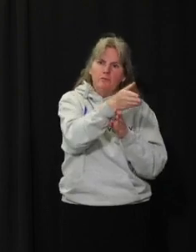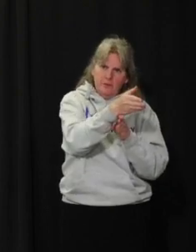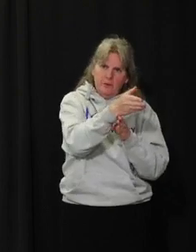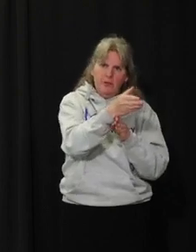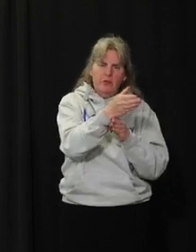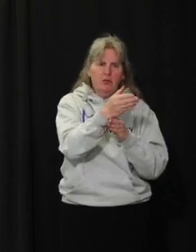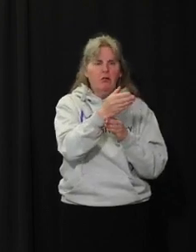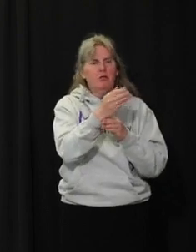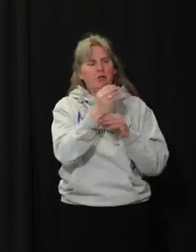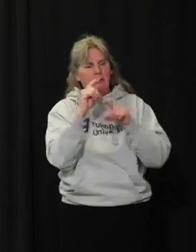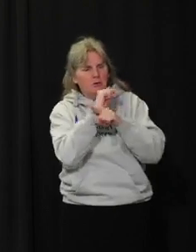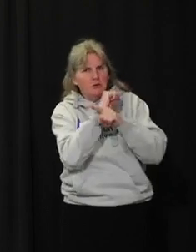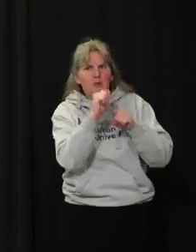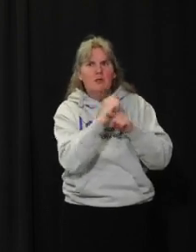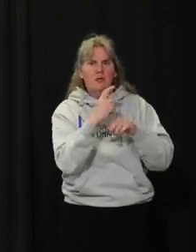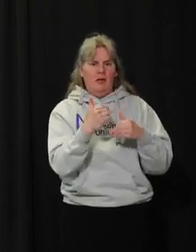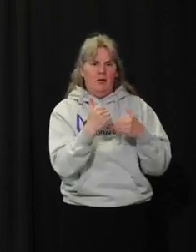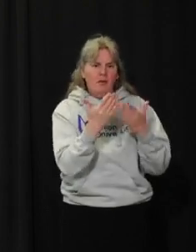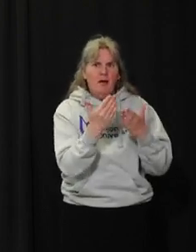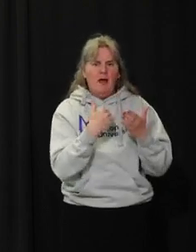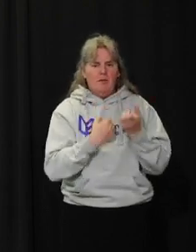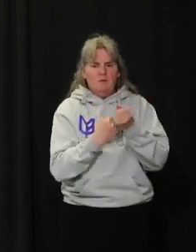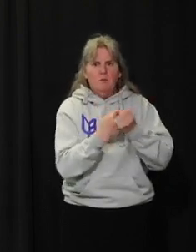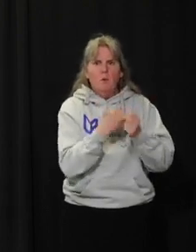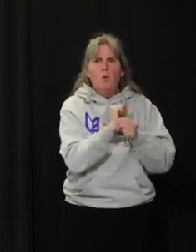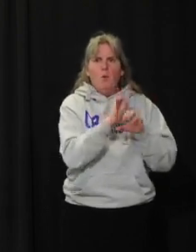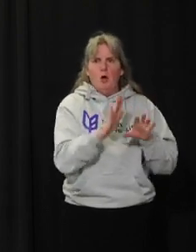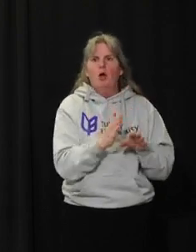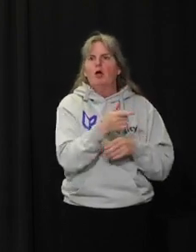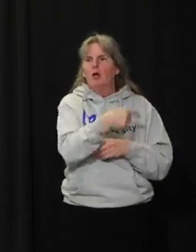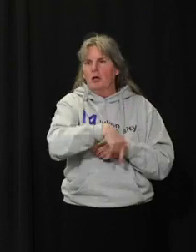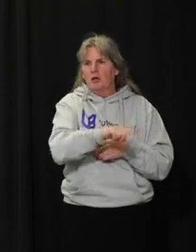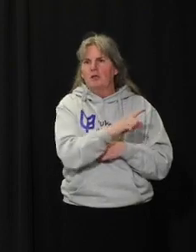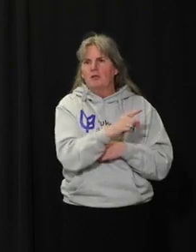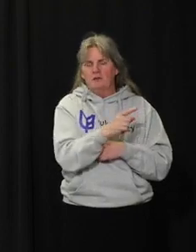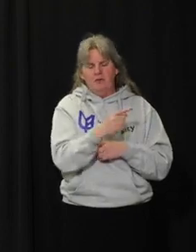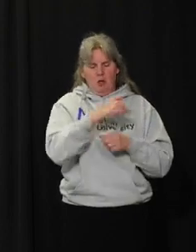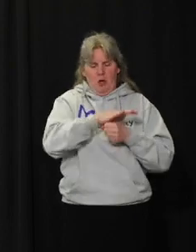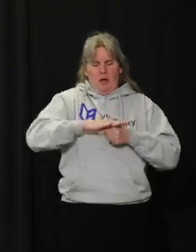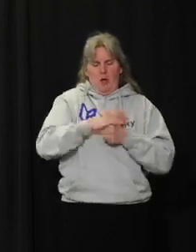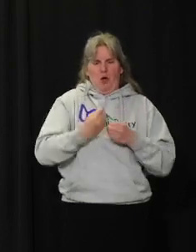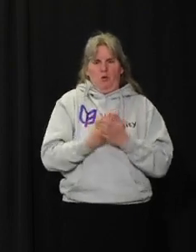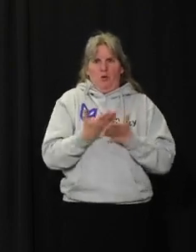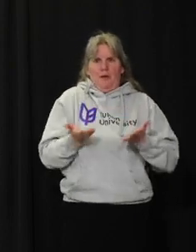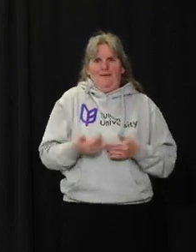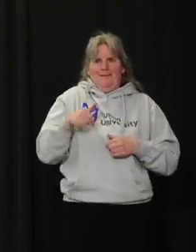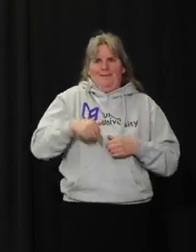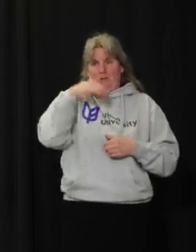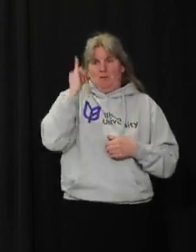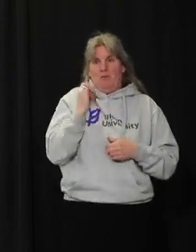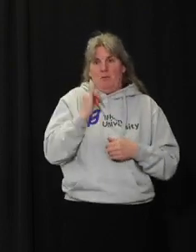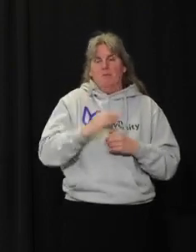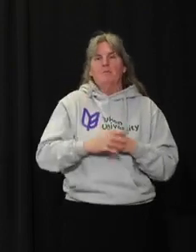hire and train workers, to ensure a supply of locally grown food.